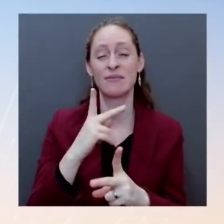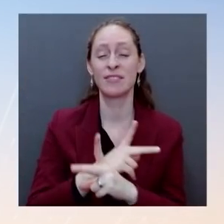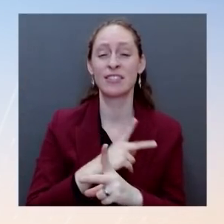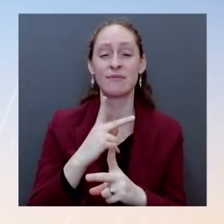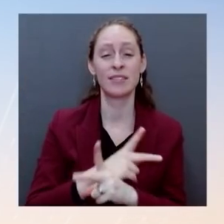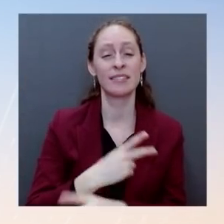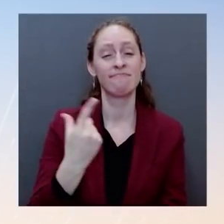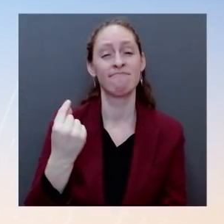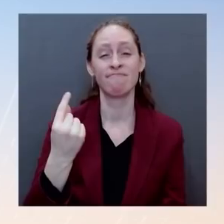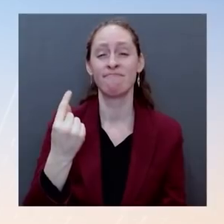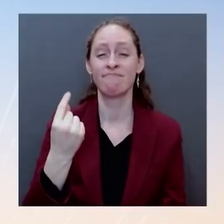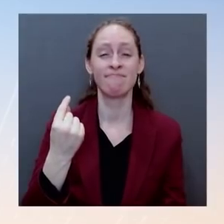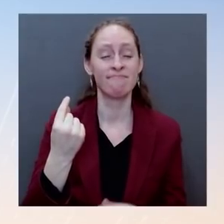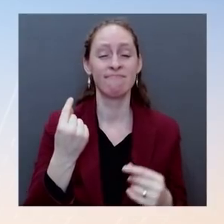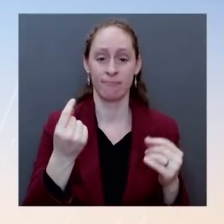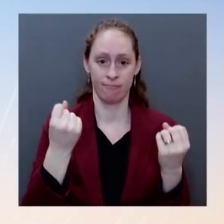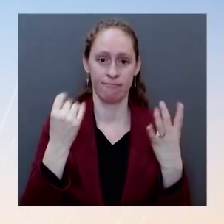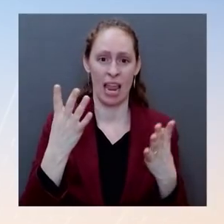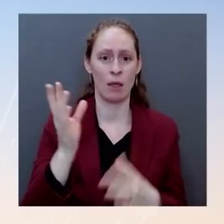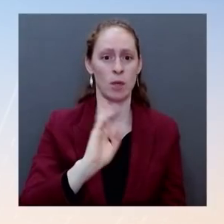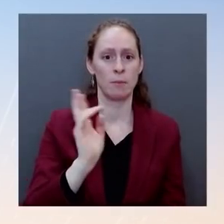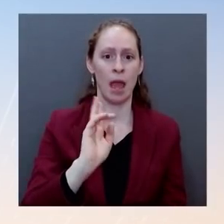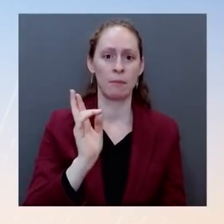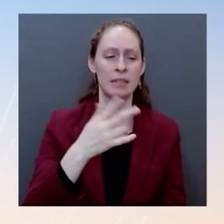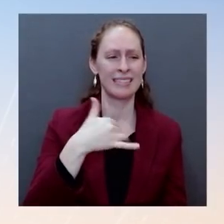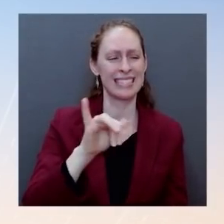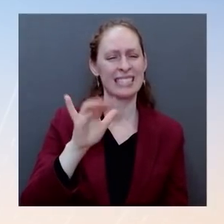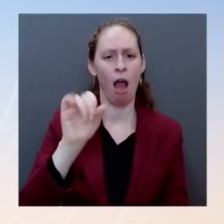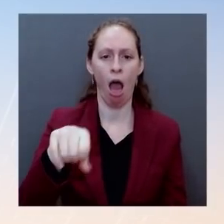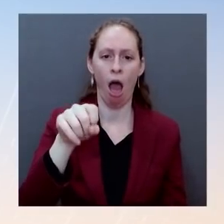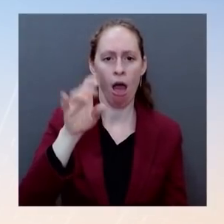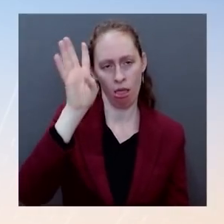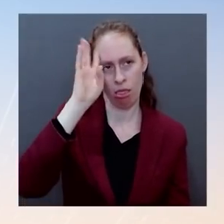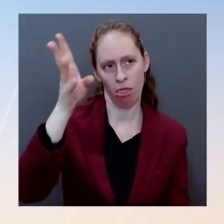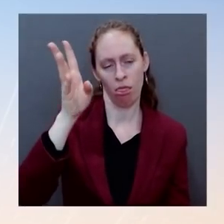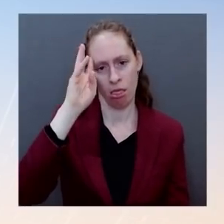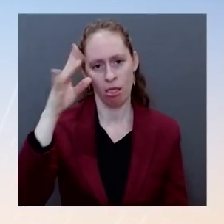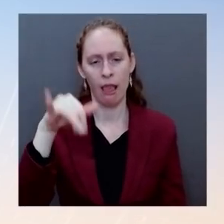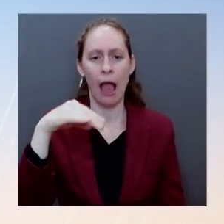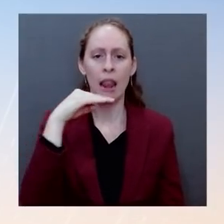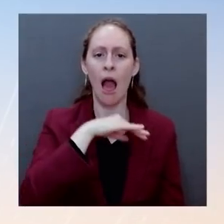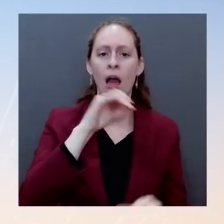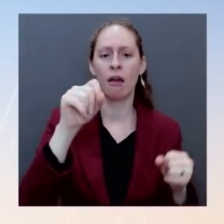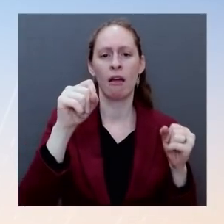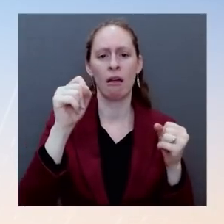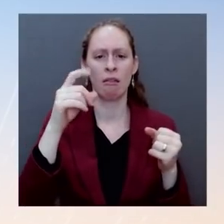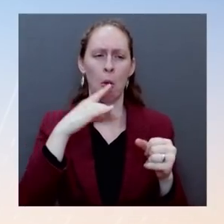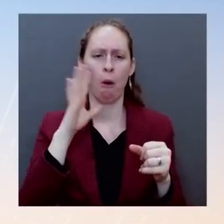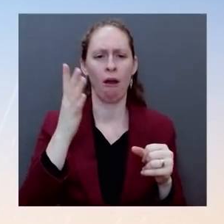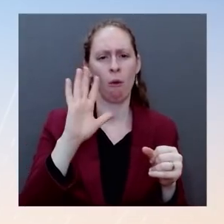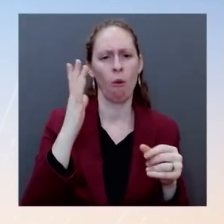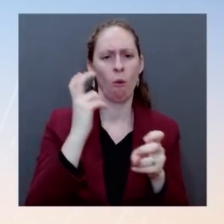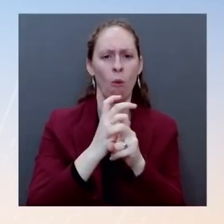And we have seen evidence of that in 19 states who passed -- which passed 34 laws attacking voting rights. That's why he's standing up